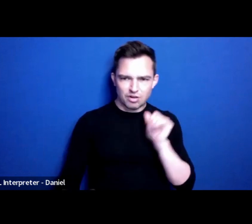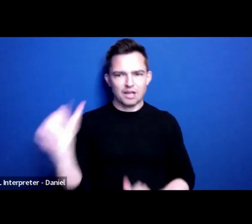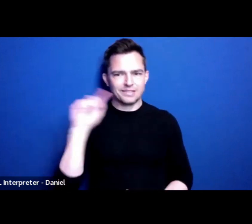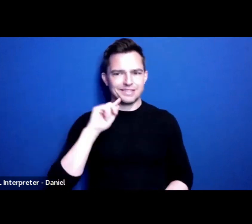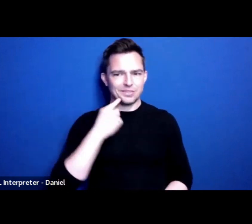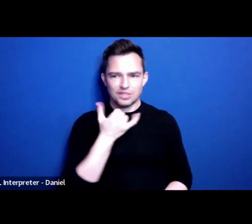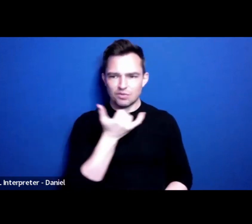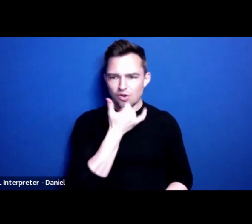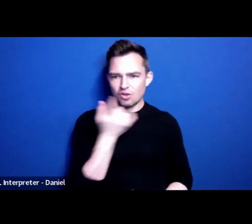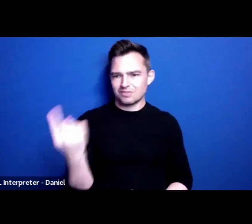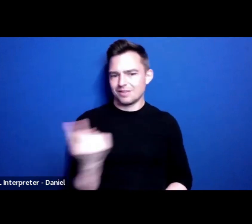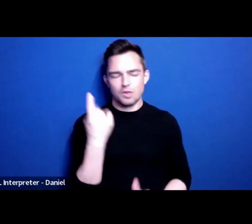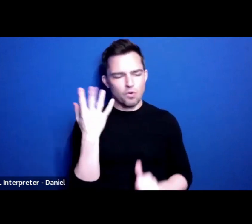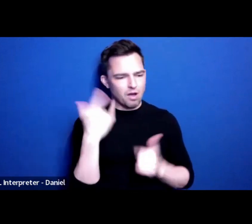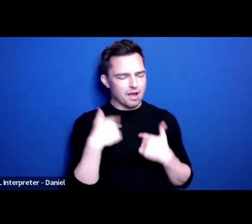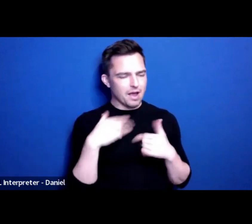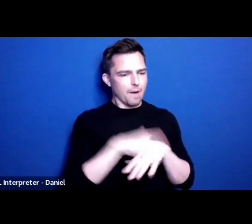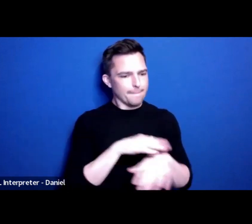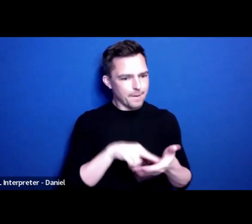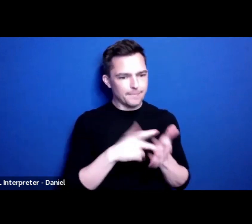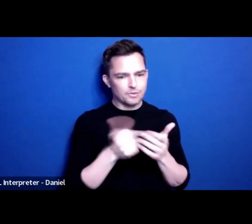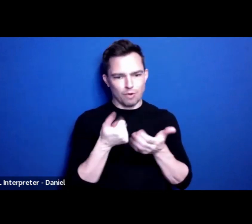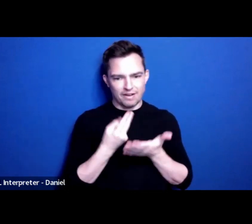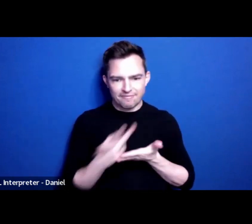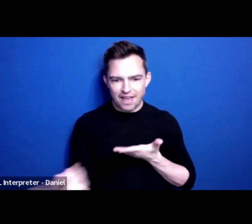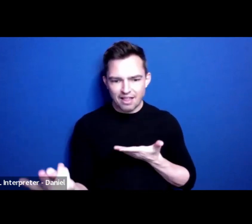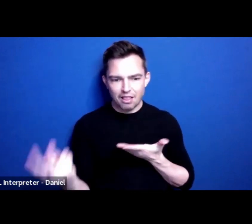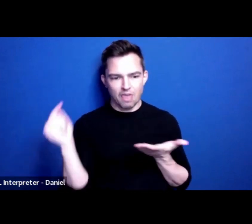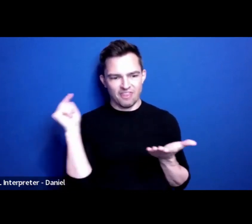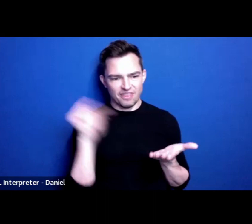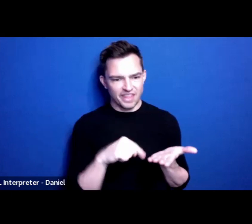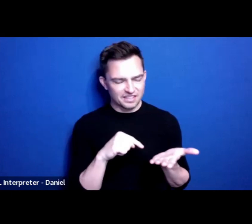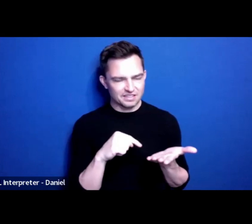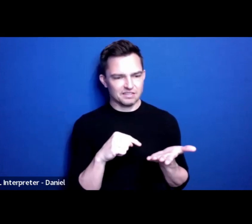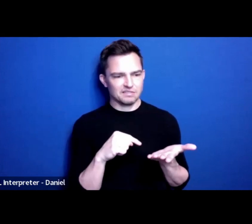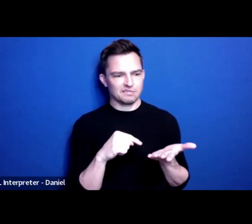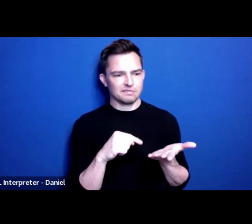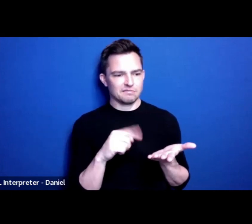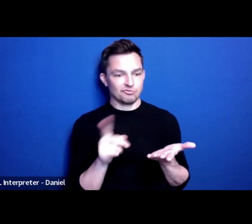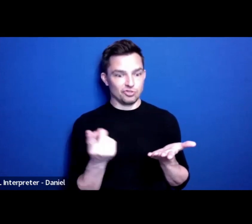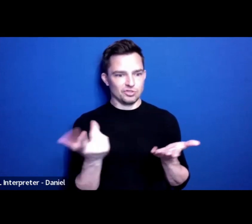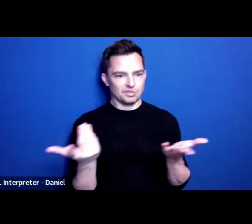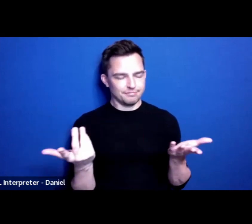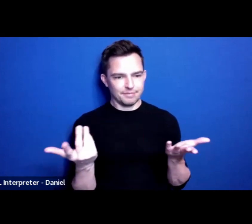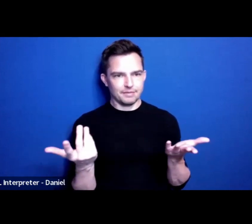why would I purposely try to fail? This? Just take what am I getting? There's no prize,